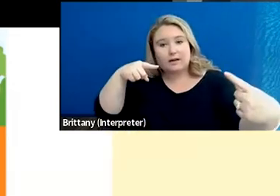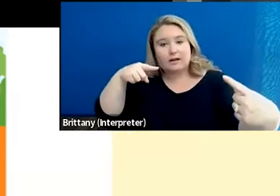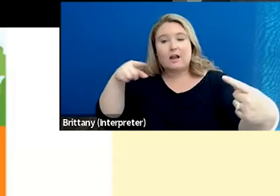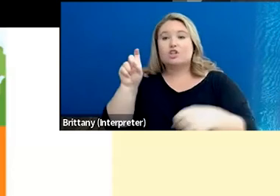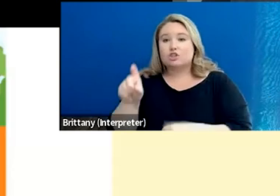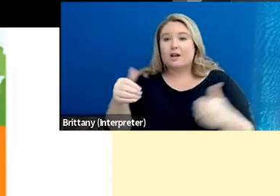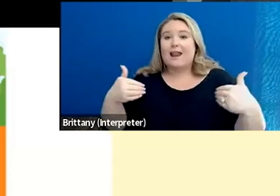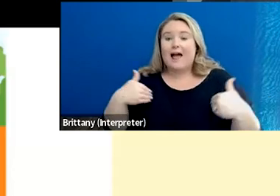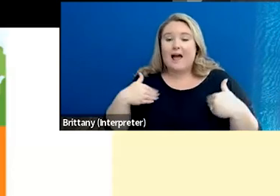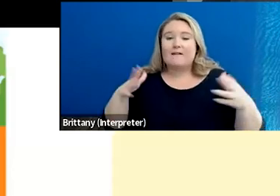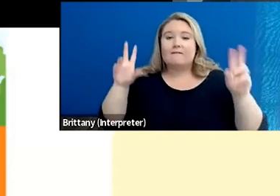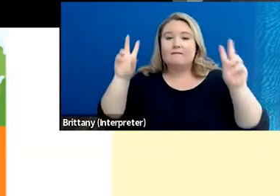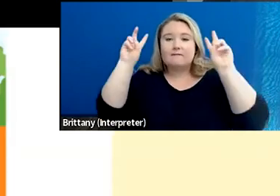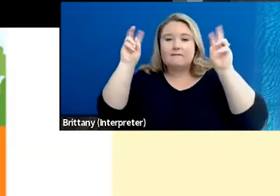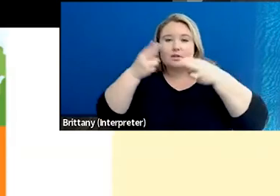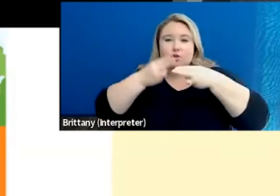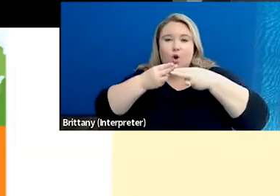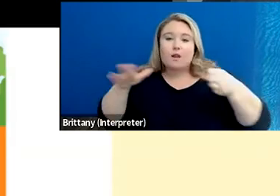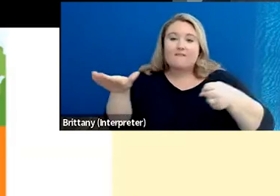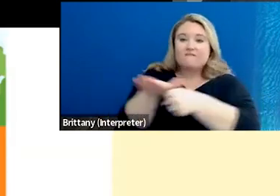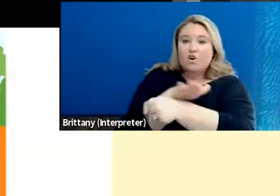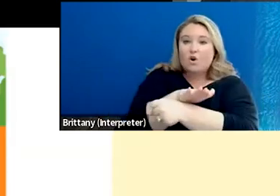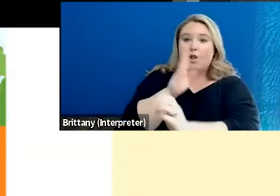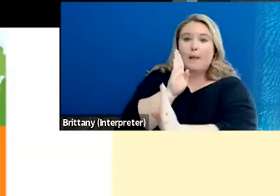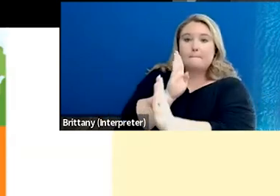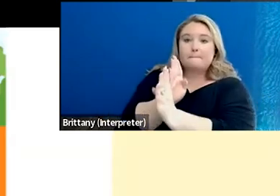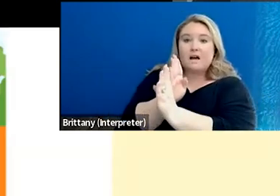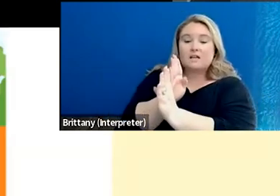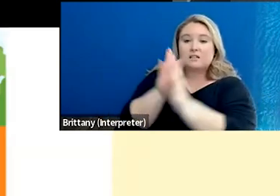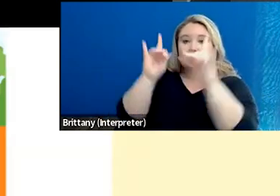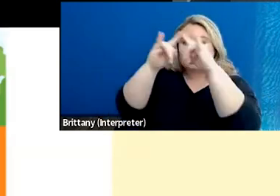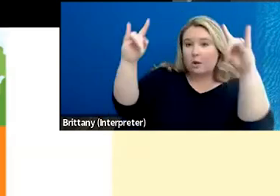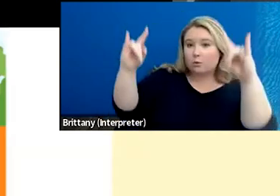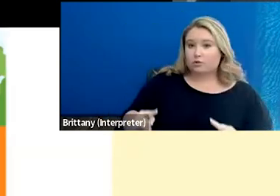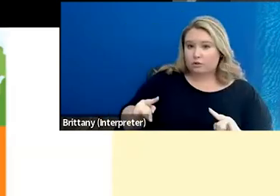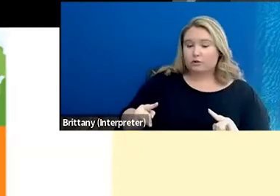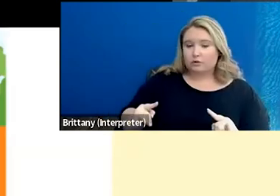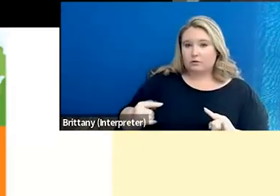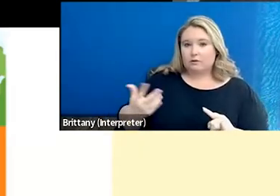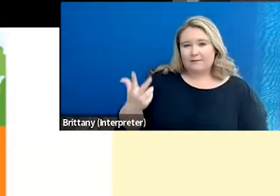is what we call them, if it's a complete, a three-walled structure, are the best choice,